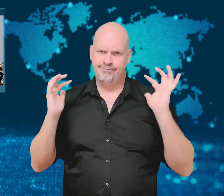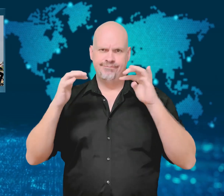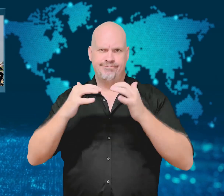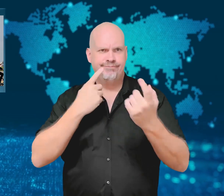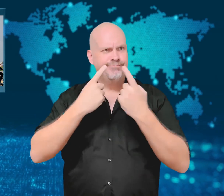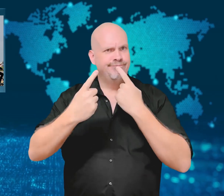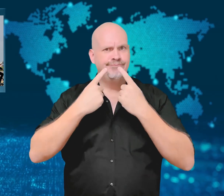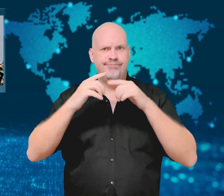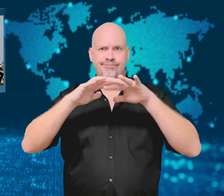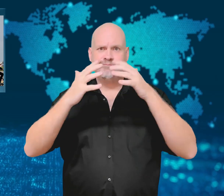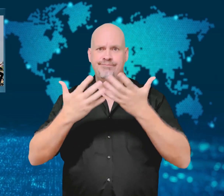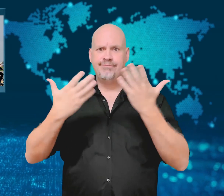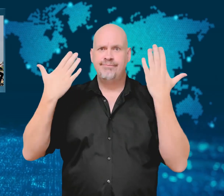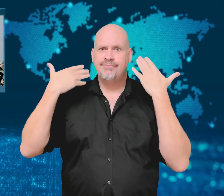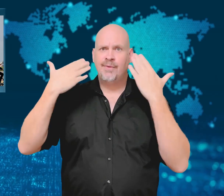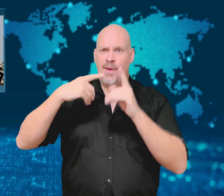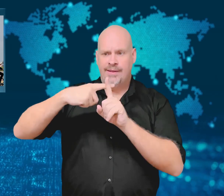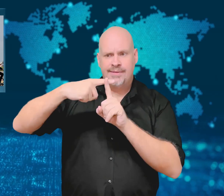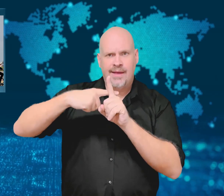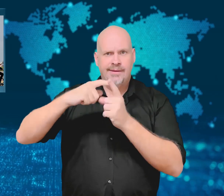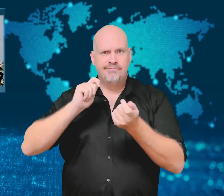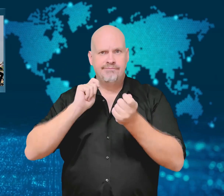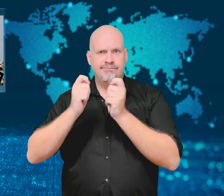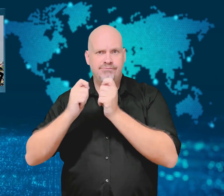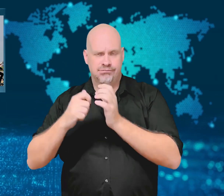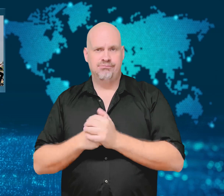at the UN climate summit.